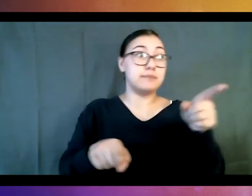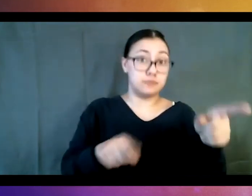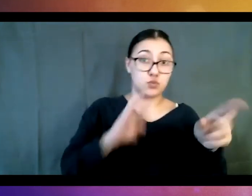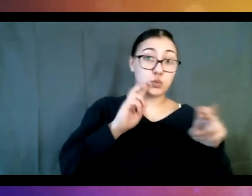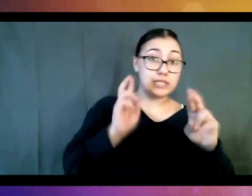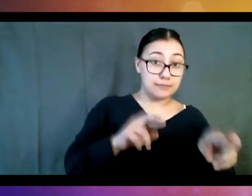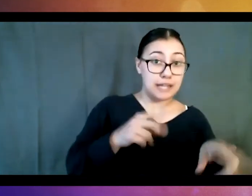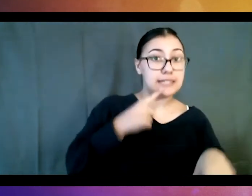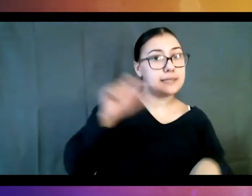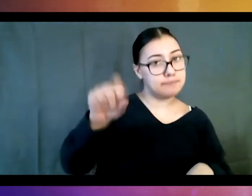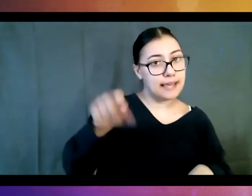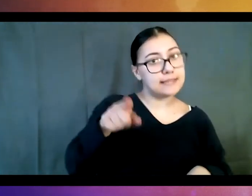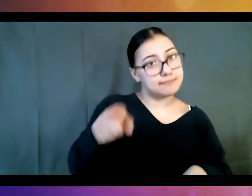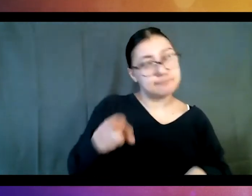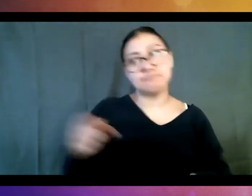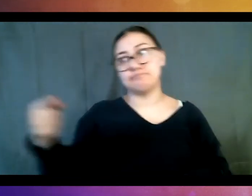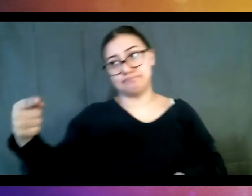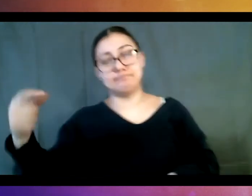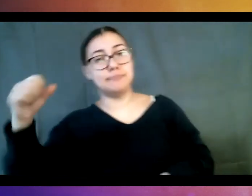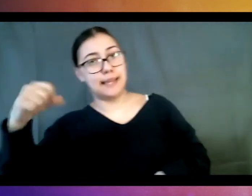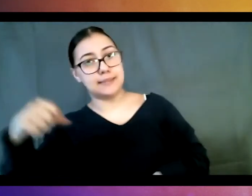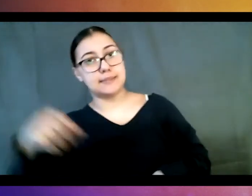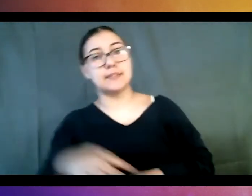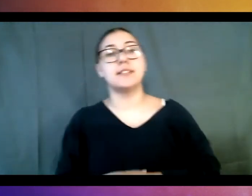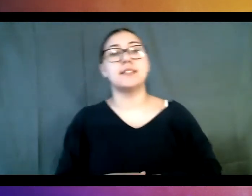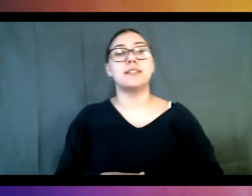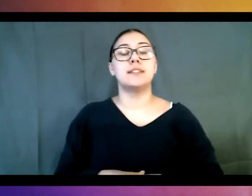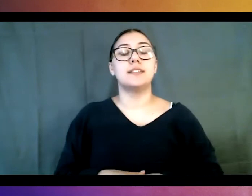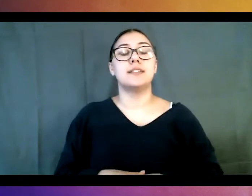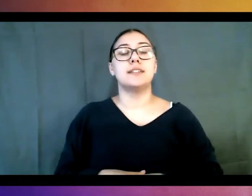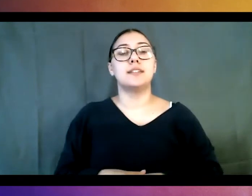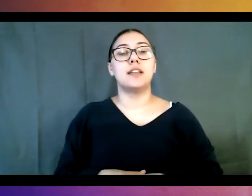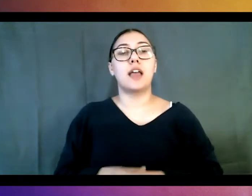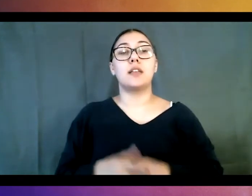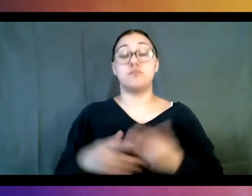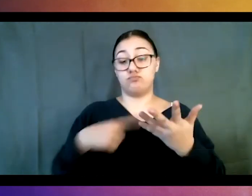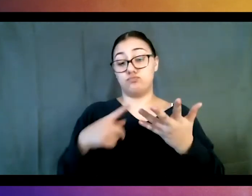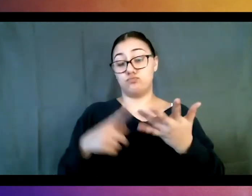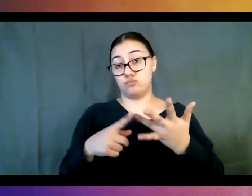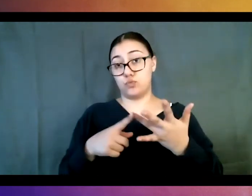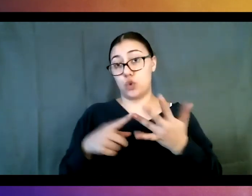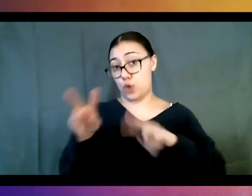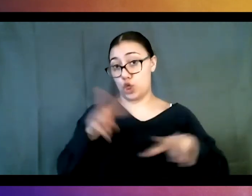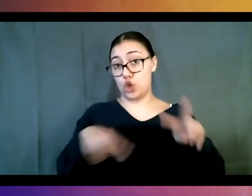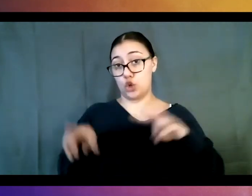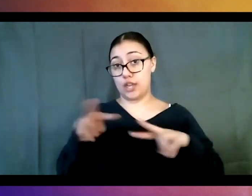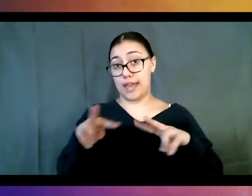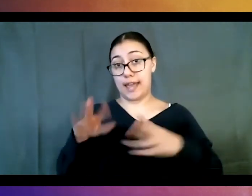reviewing relevant documents such as leases, email,